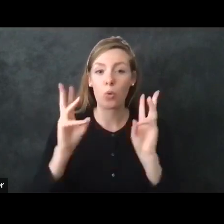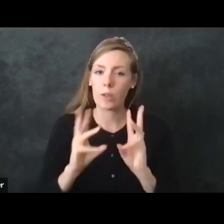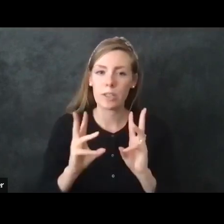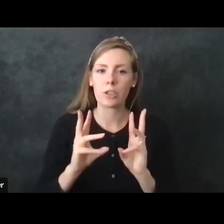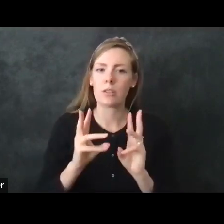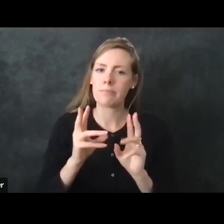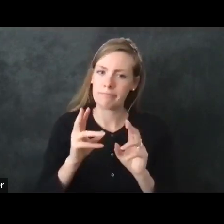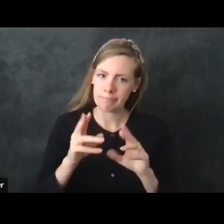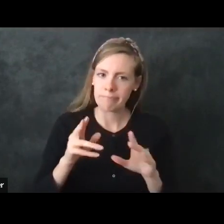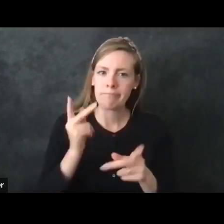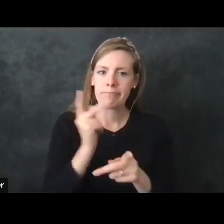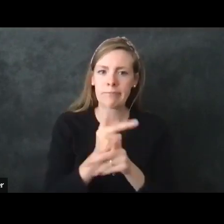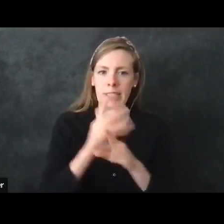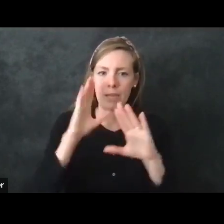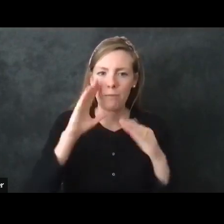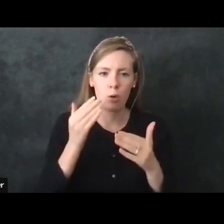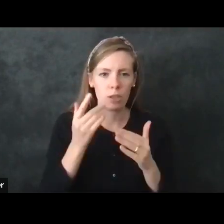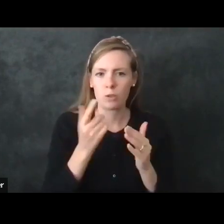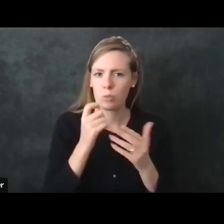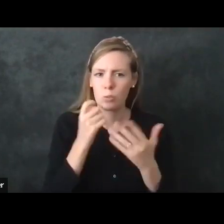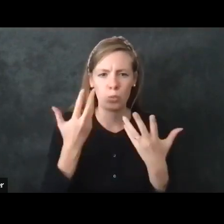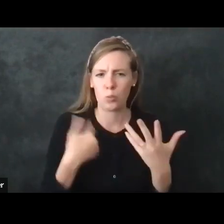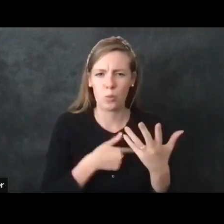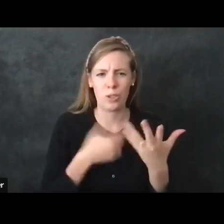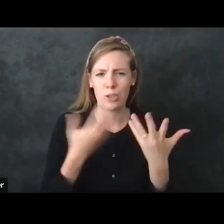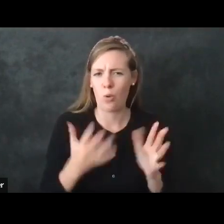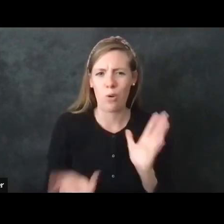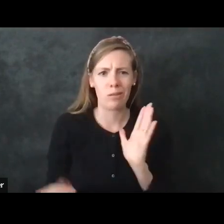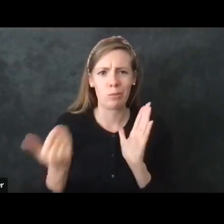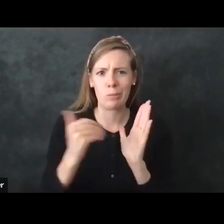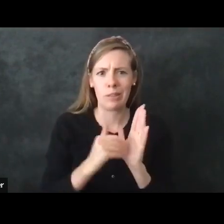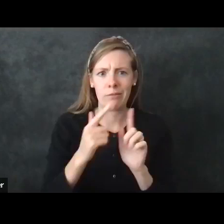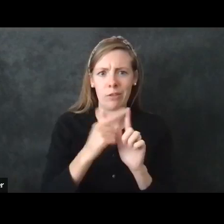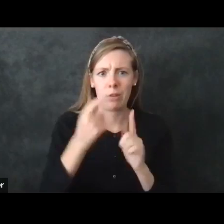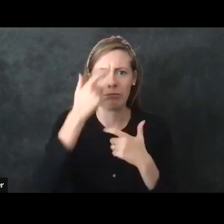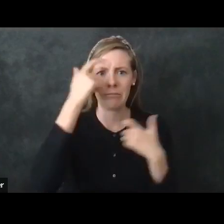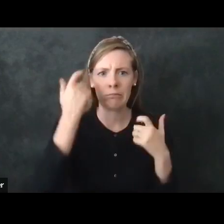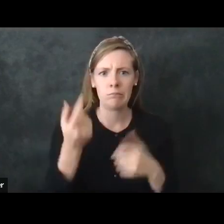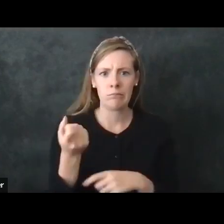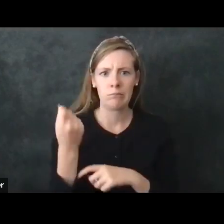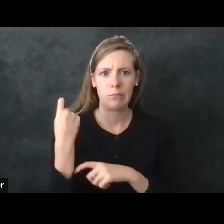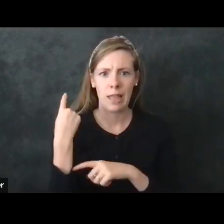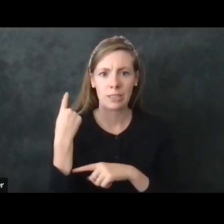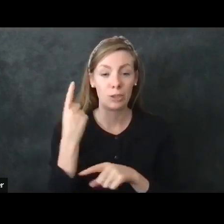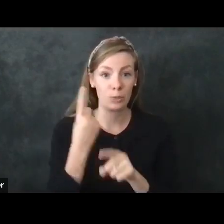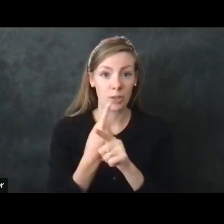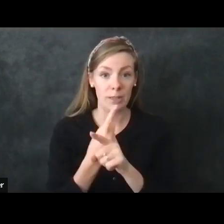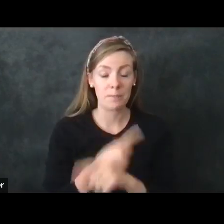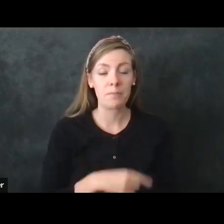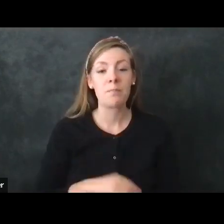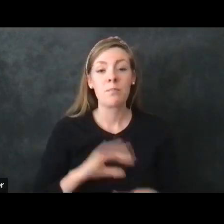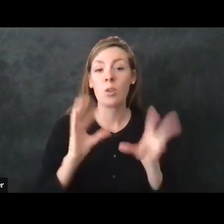through last winter, the darkest days of the pandemic. The overall Mase rate now is 19 per day